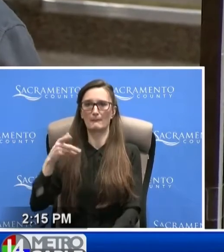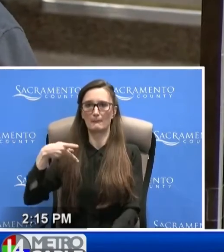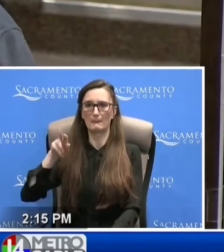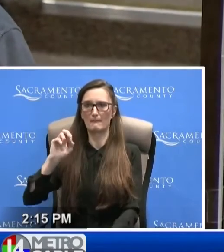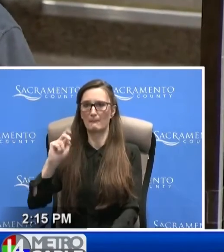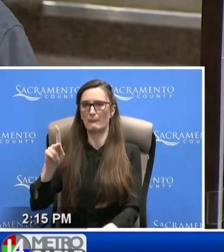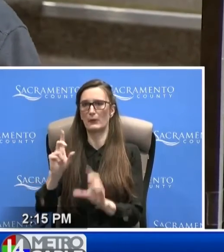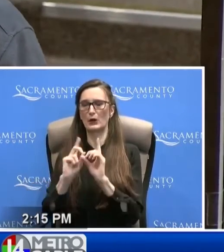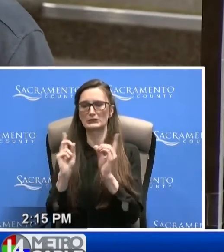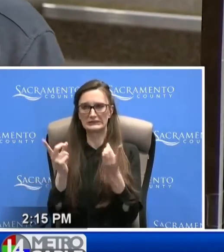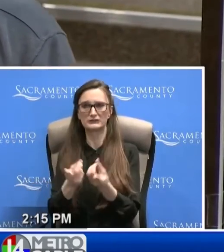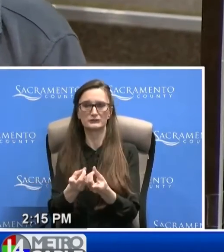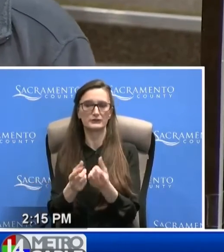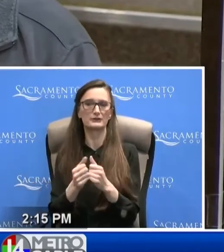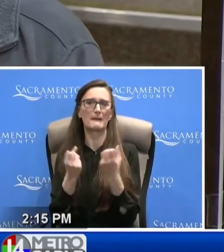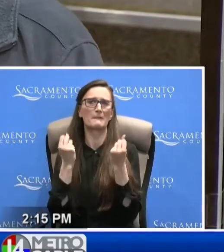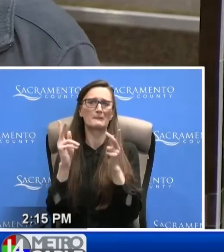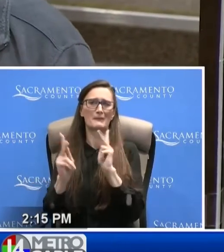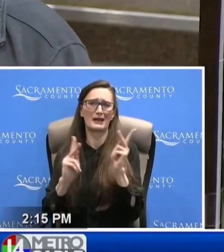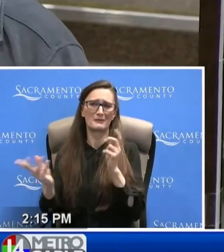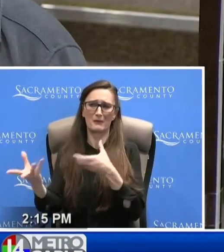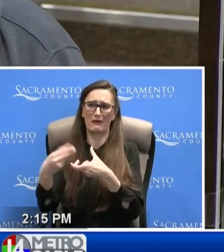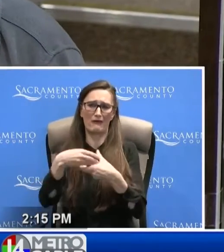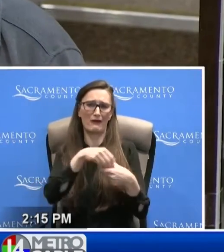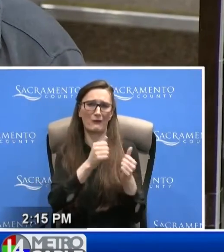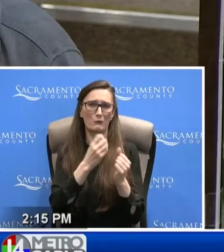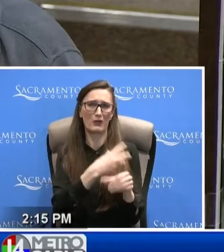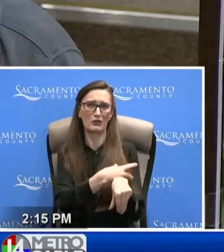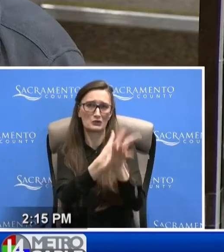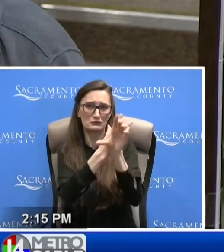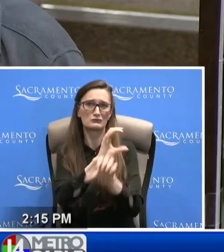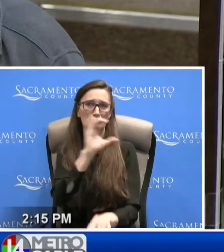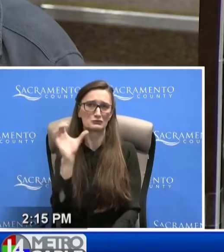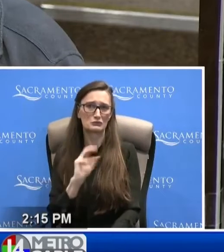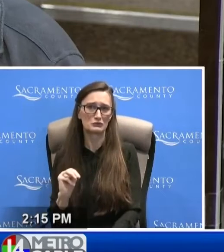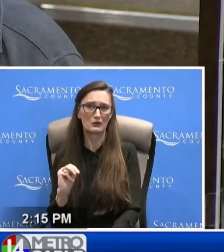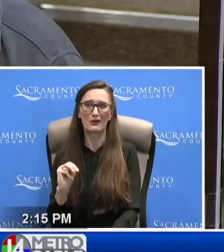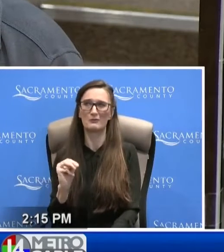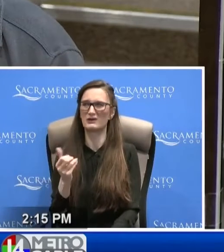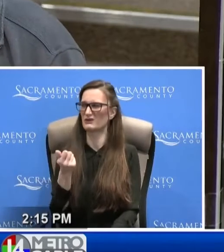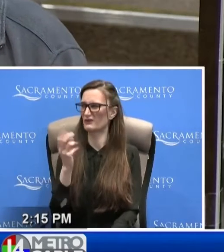with a number of people participate in the Zoom call a couple of Saturdays ago, a few Saturdays ago,